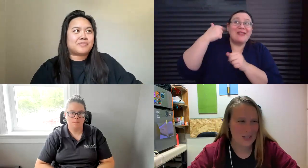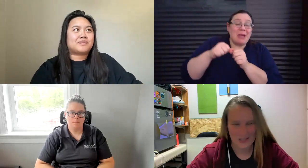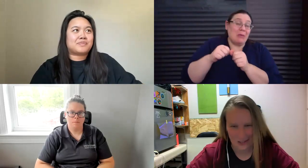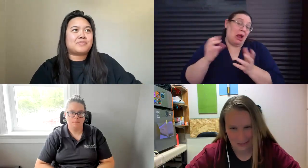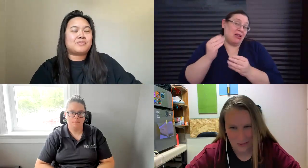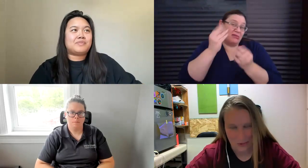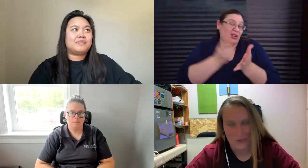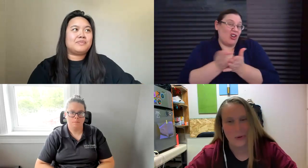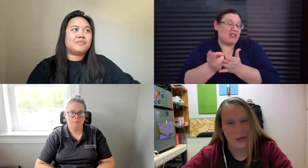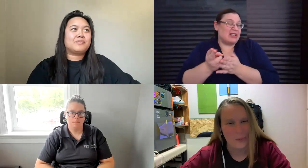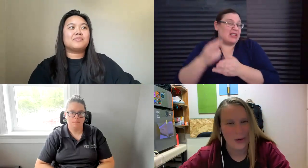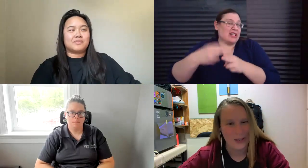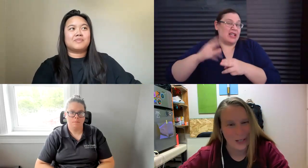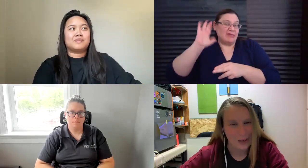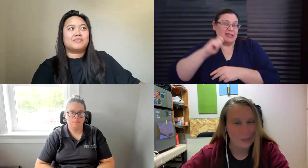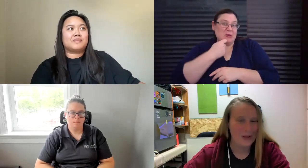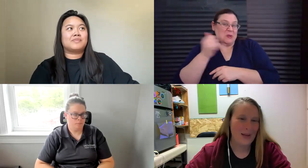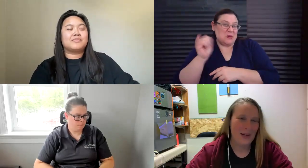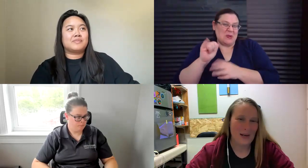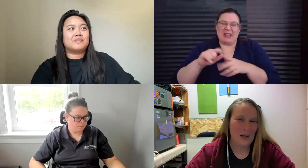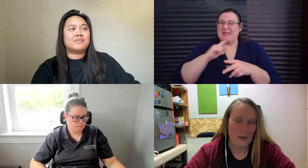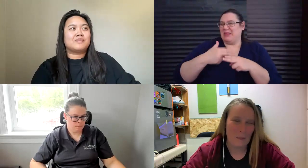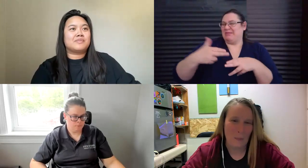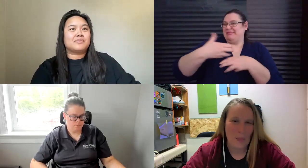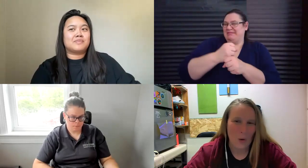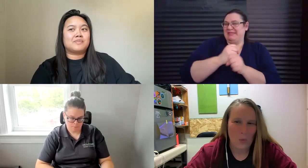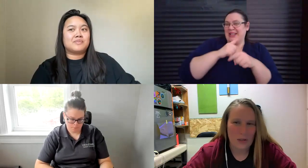So that's the short story behind the name.